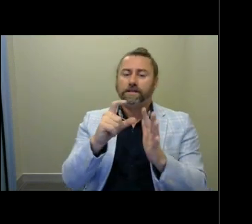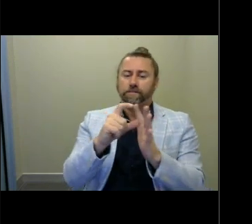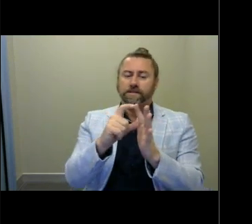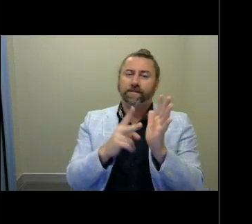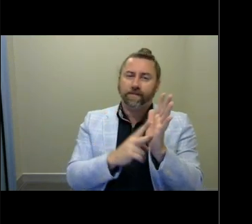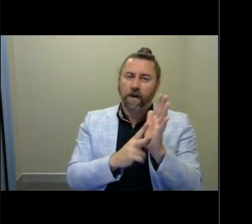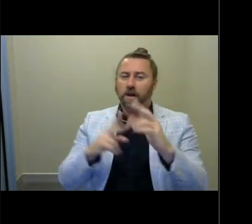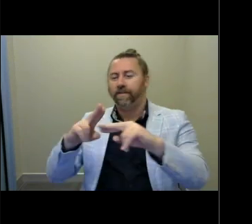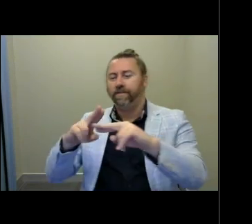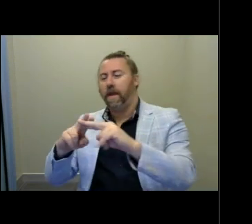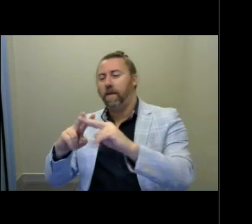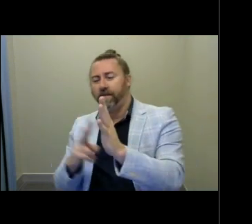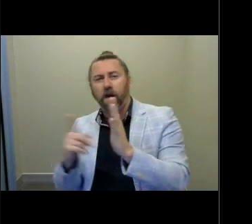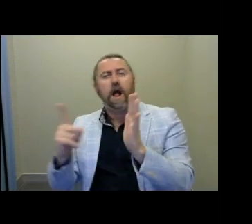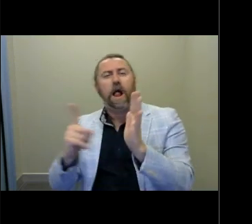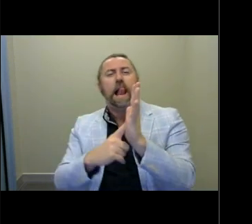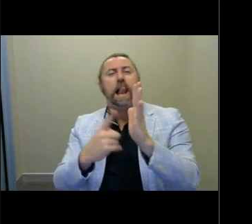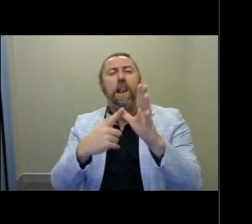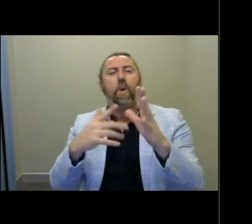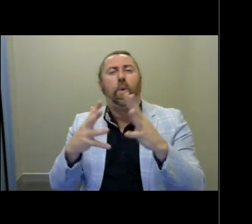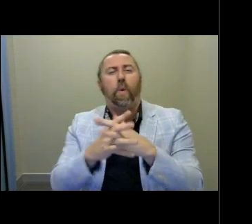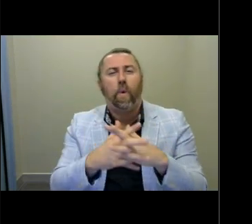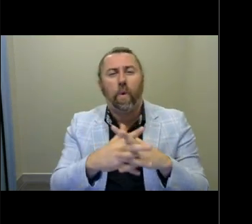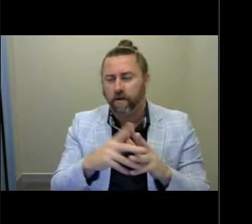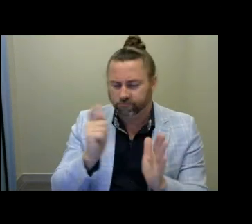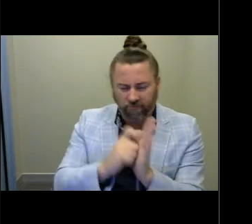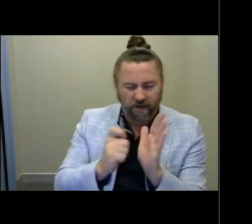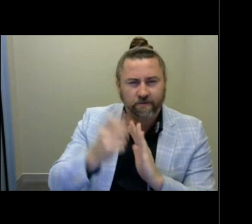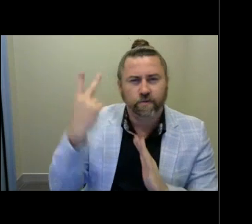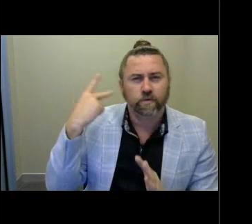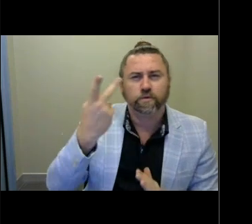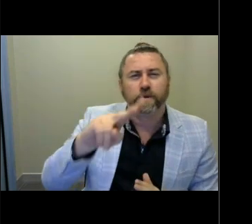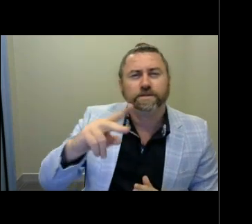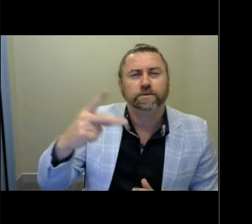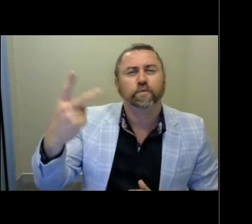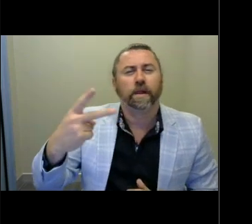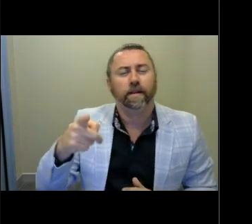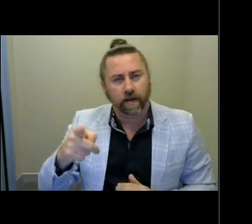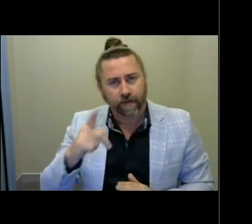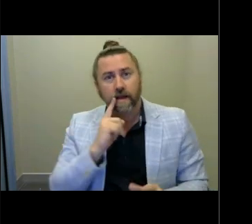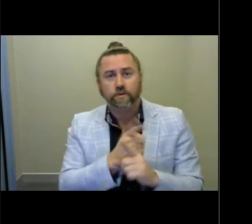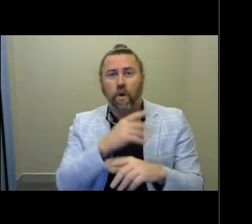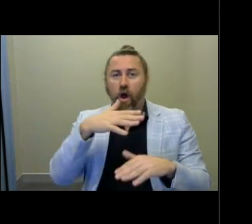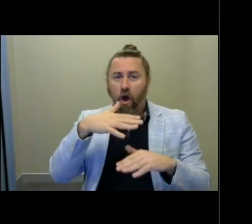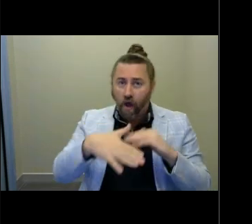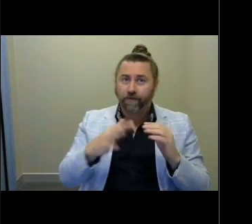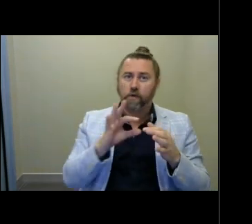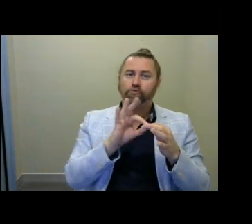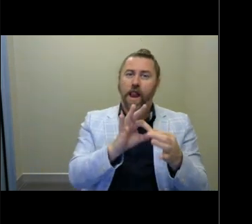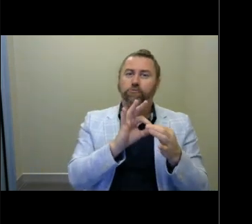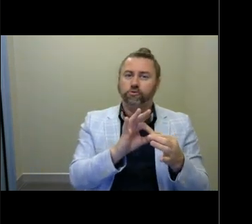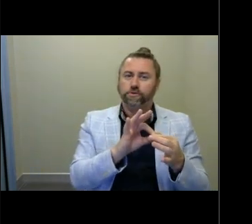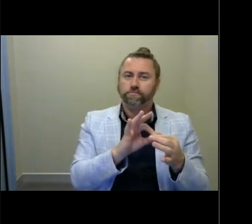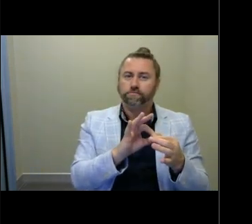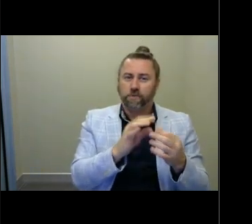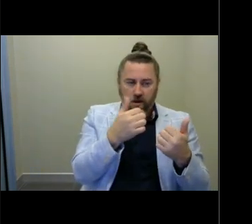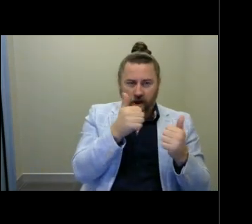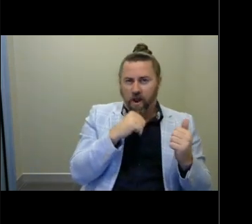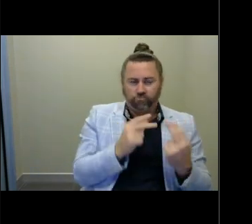act of 2012 cover interpersonal relationships like couples, family relationships and informal